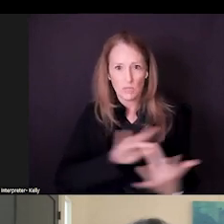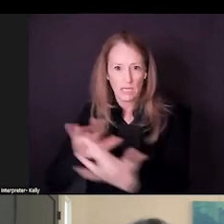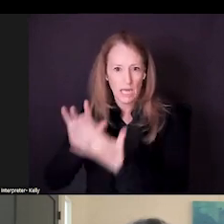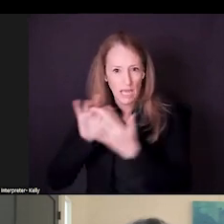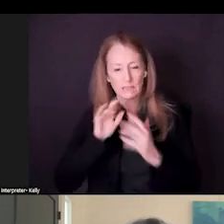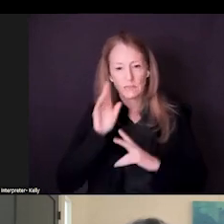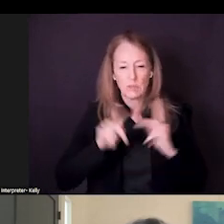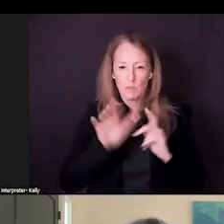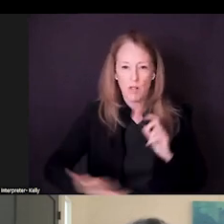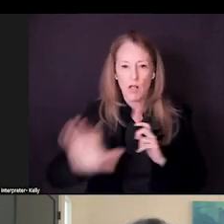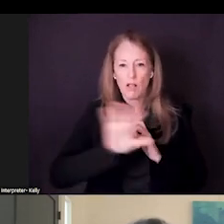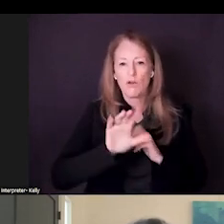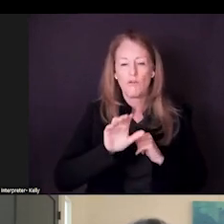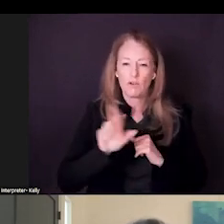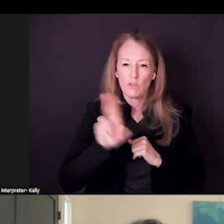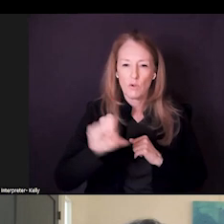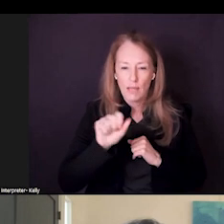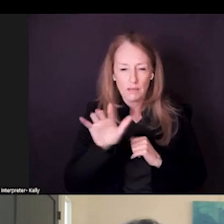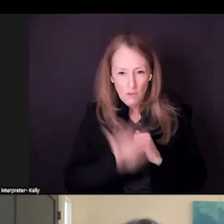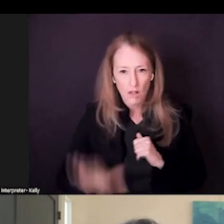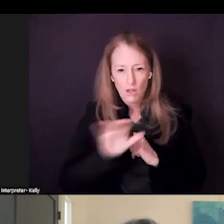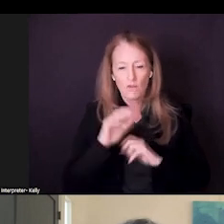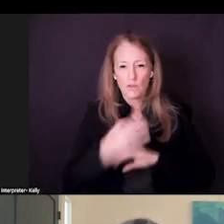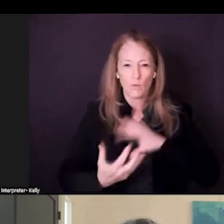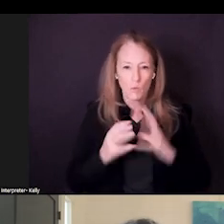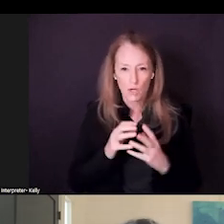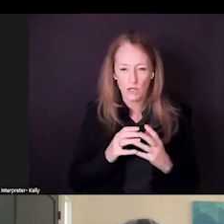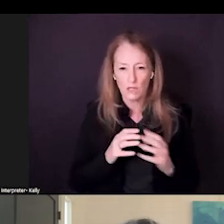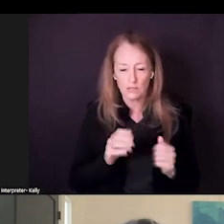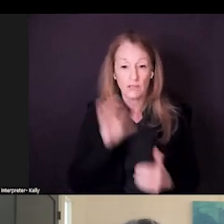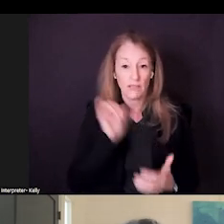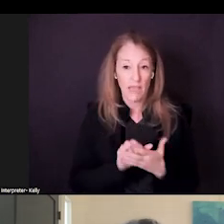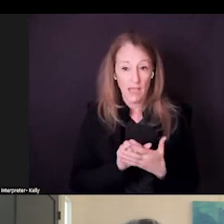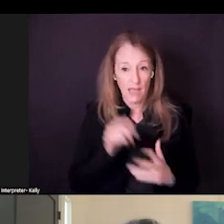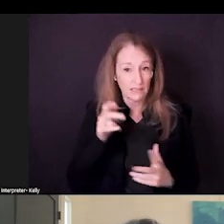PEOPLE THAT ARE STILL LIVING AFTER AN ATTEMPT AND WANT TO LIVE